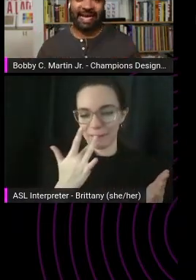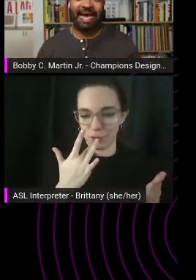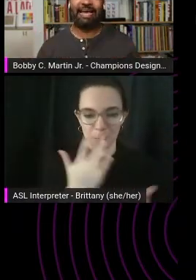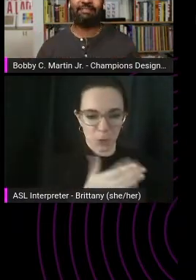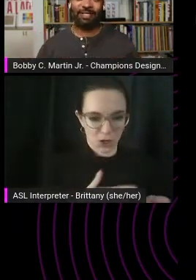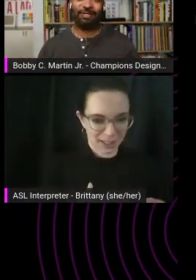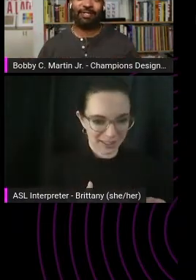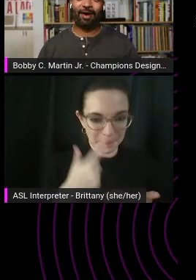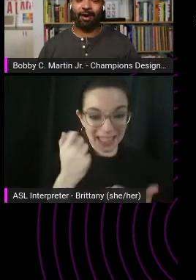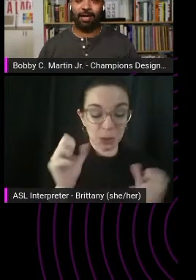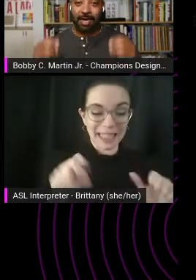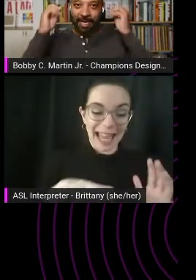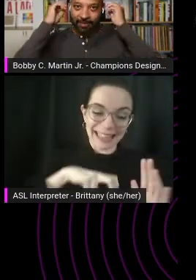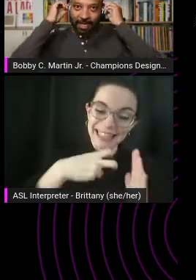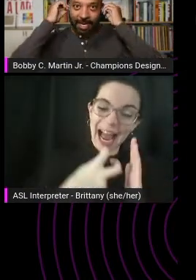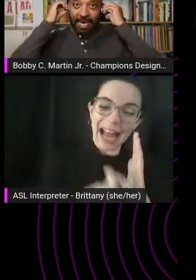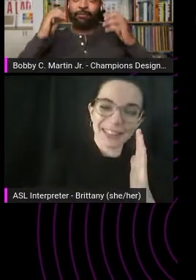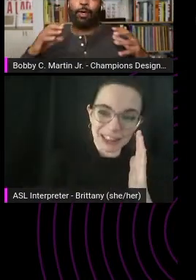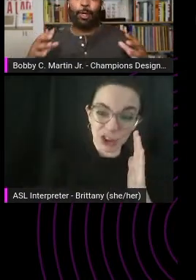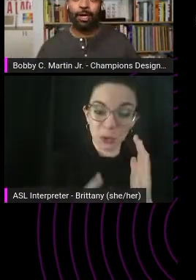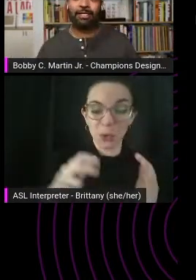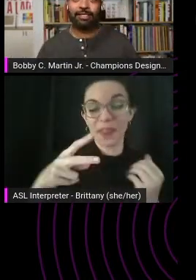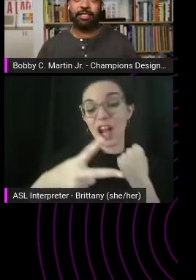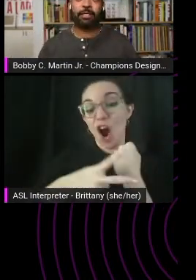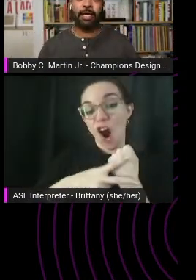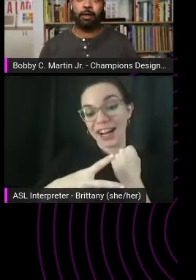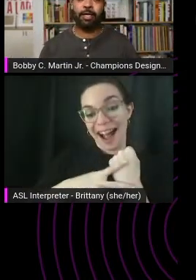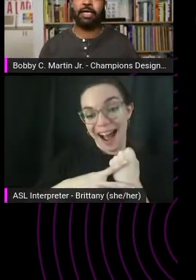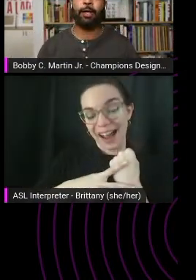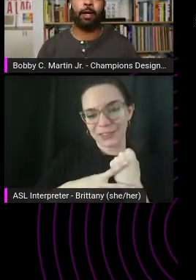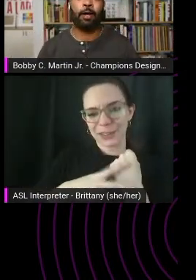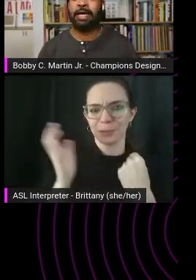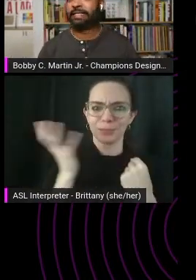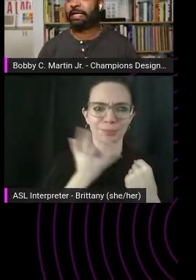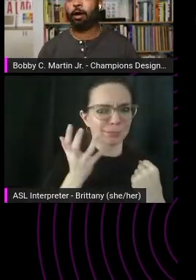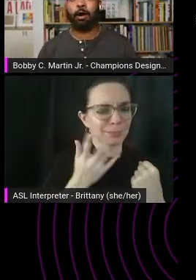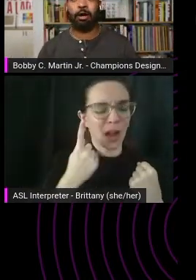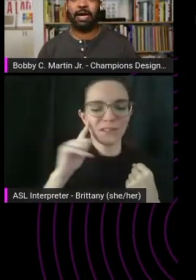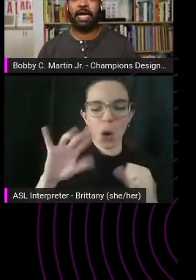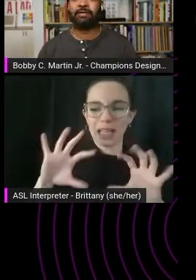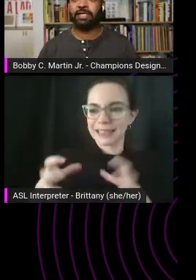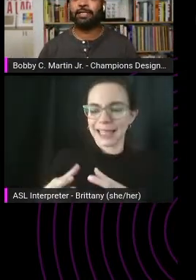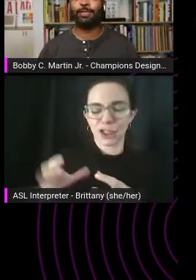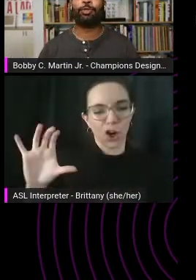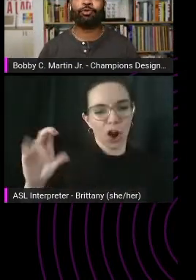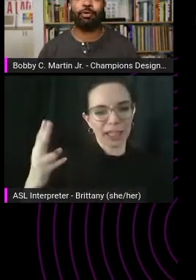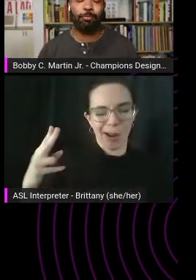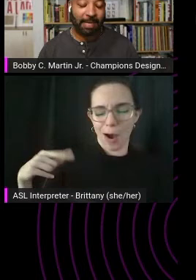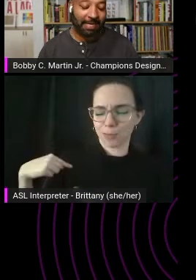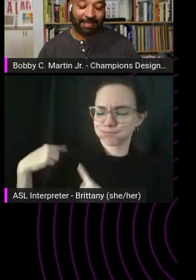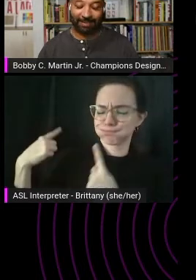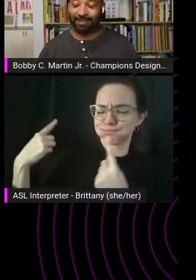dive into the archives. And for an organization like Carnegie Hall, their archives is tremendous.